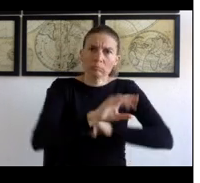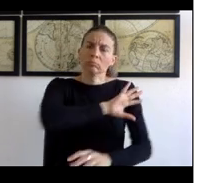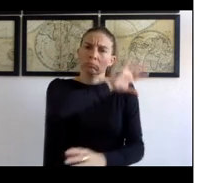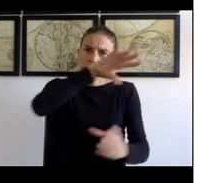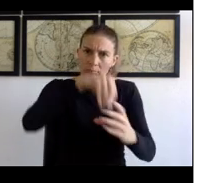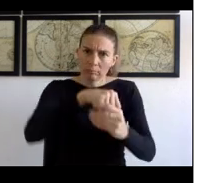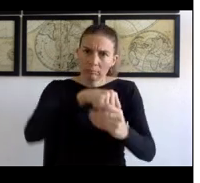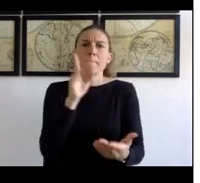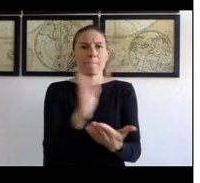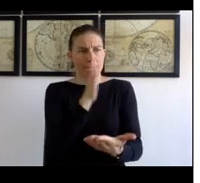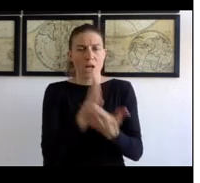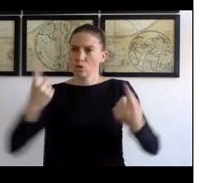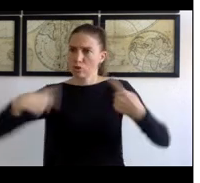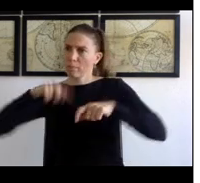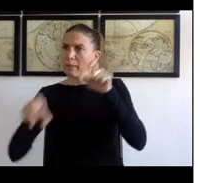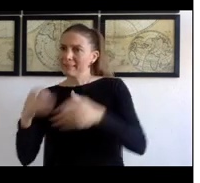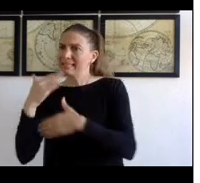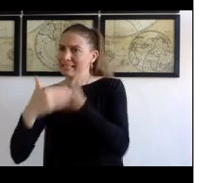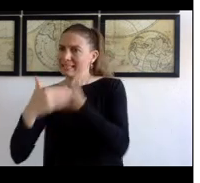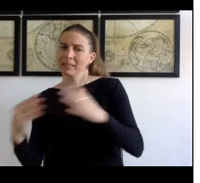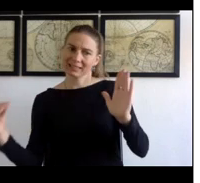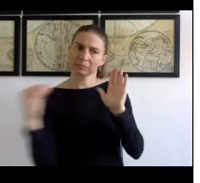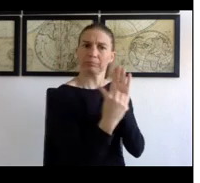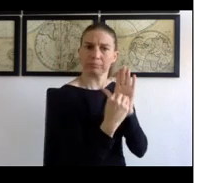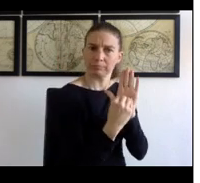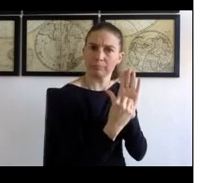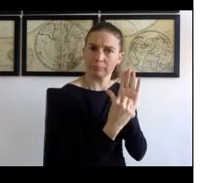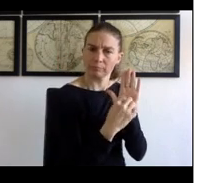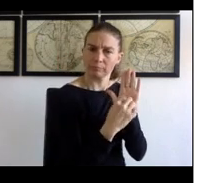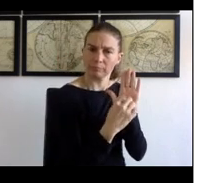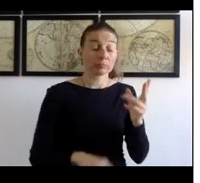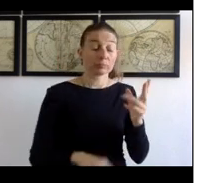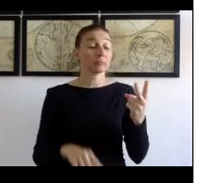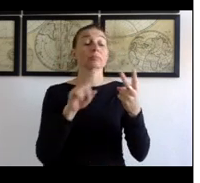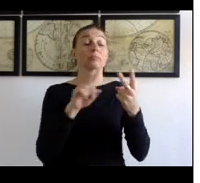Number three, we also need mechanisms to find the data